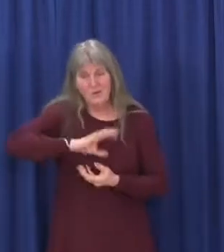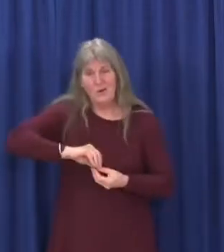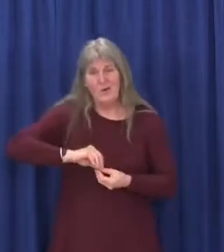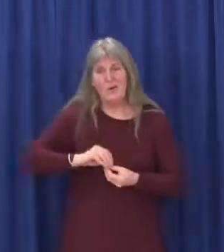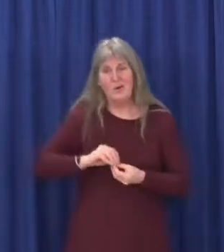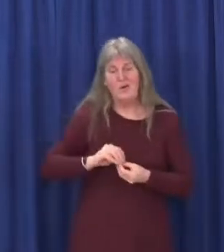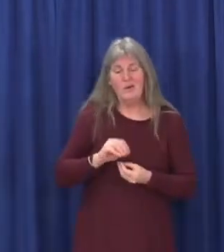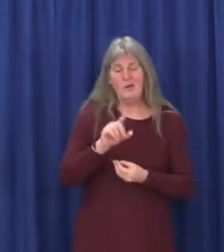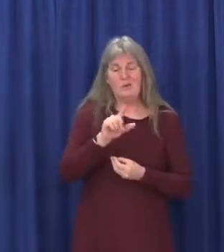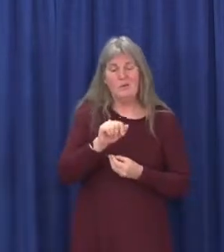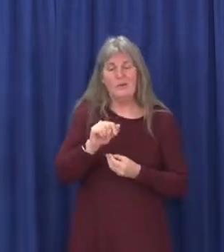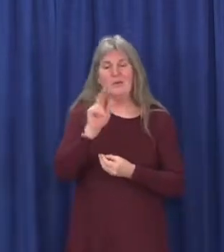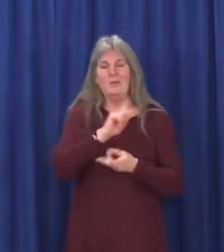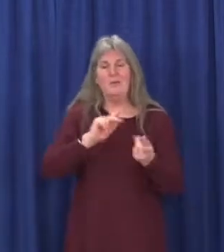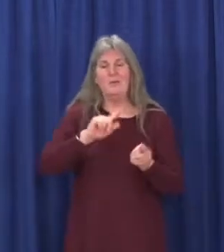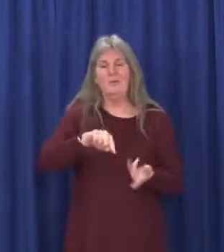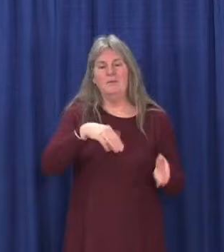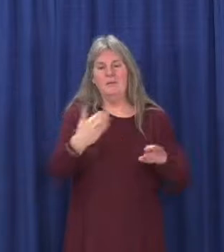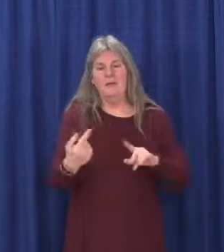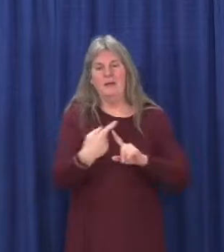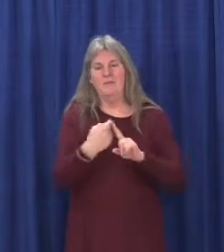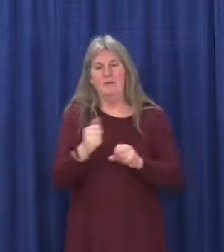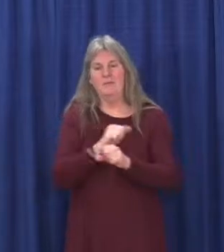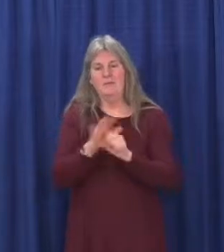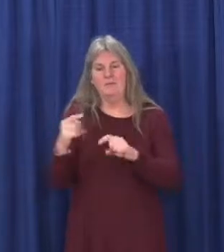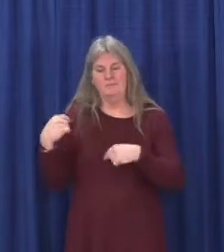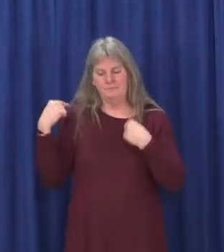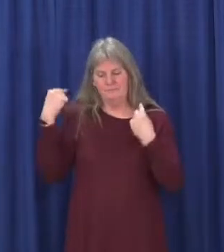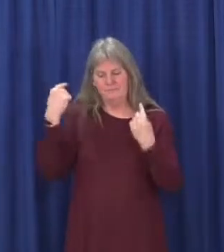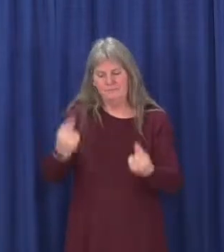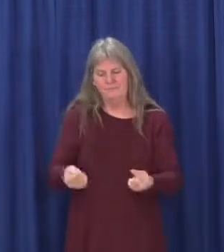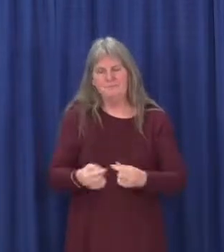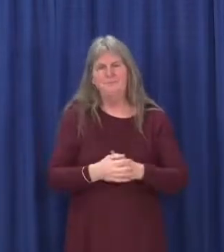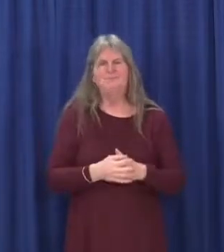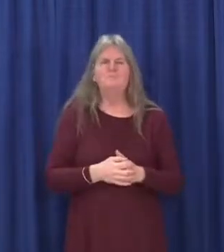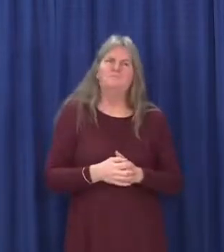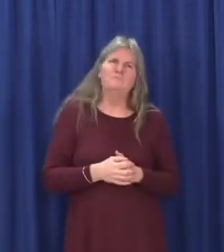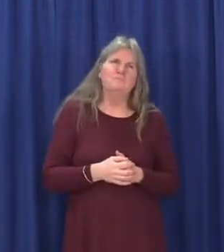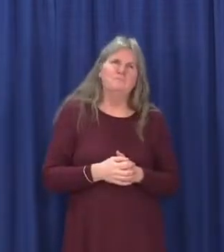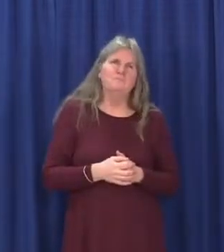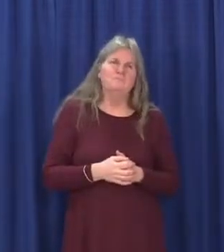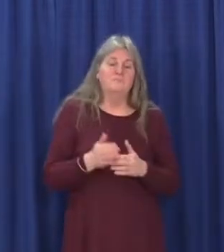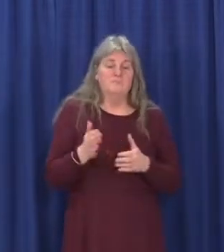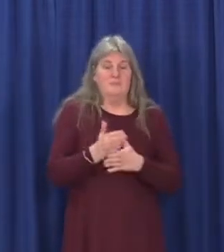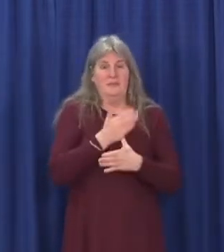to 20 deaths since the pandemic began. The average new daily case